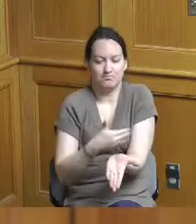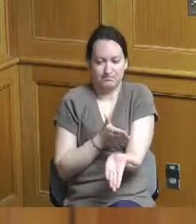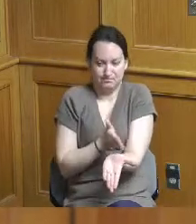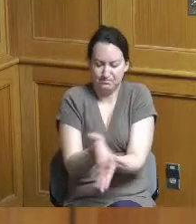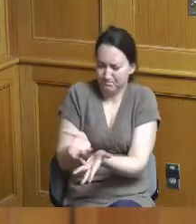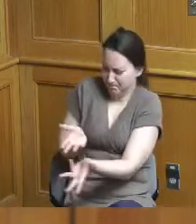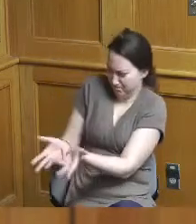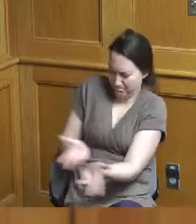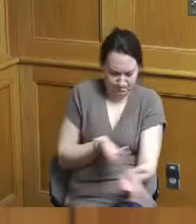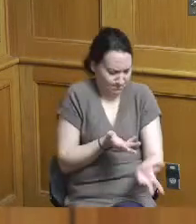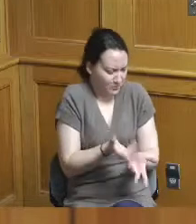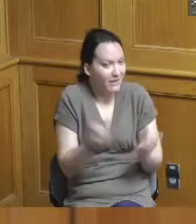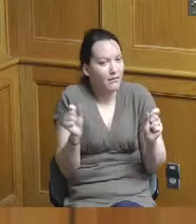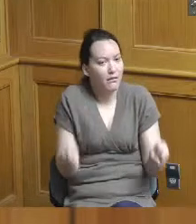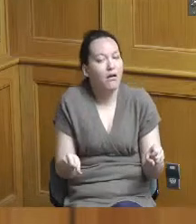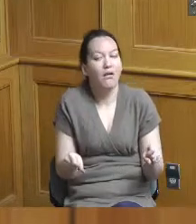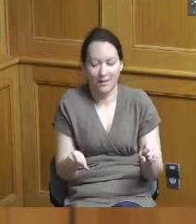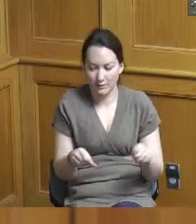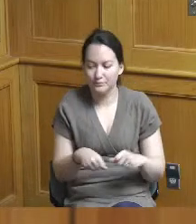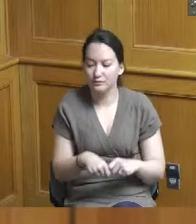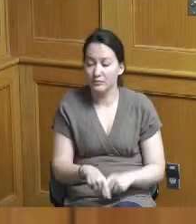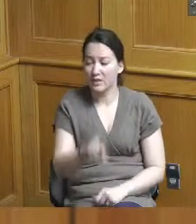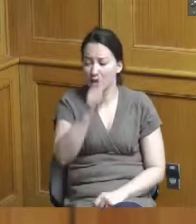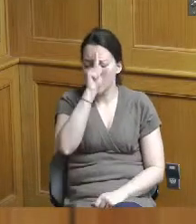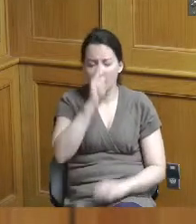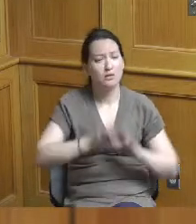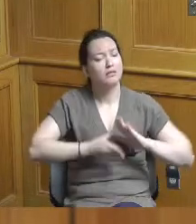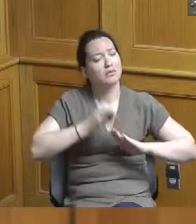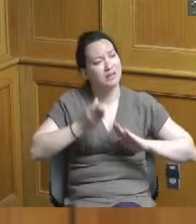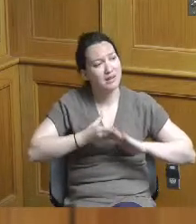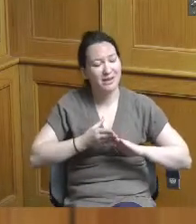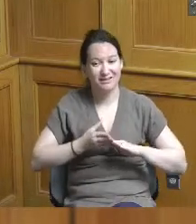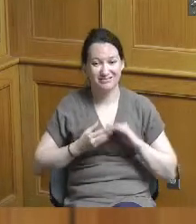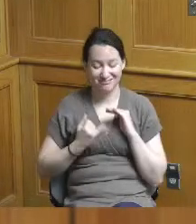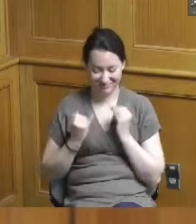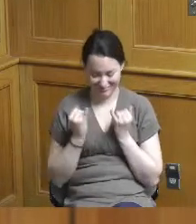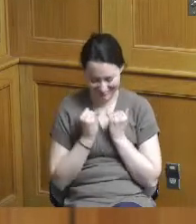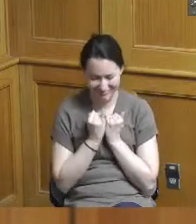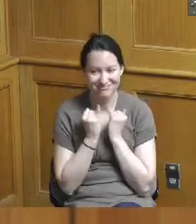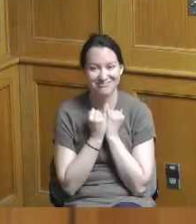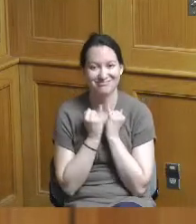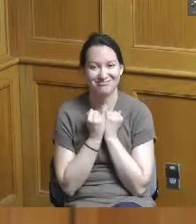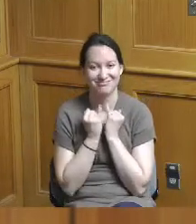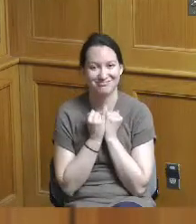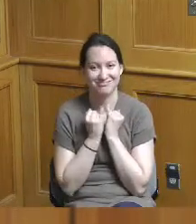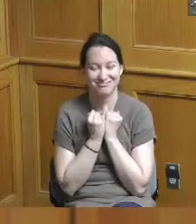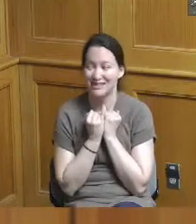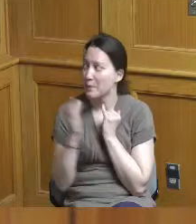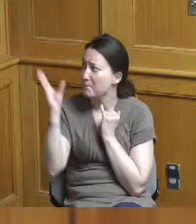there because I think we operate a little bit in a vacuum when we've got presentations happening